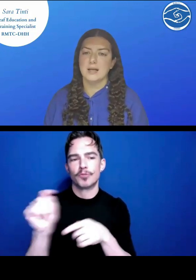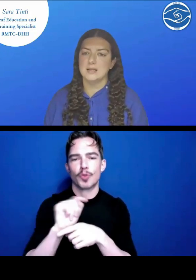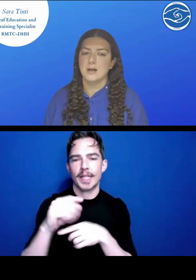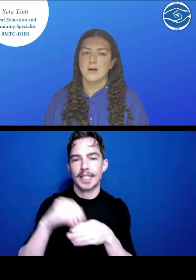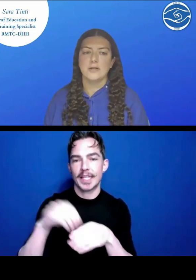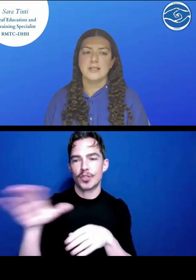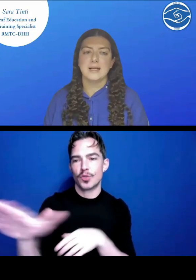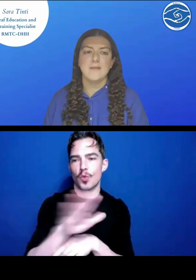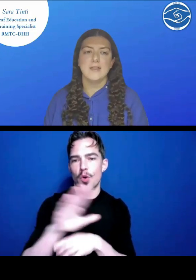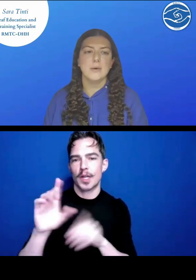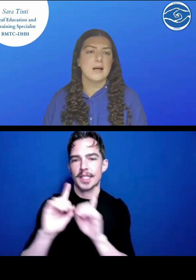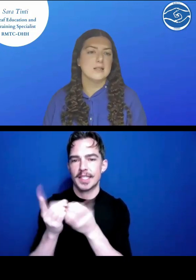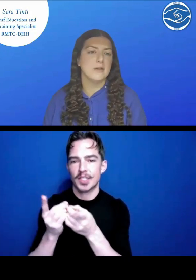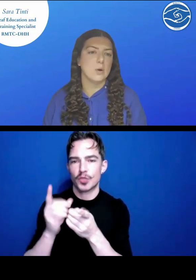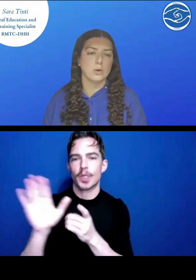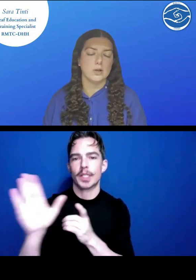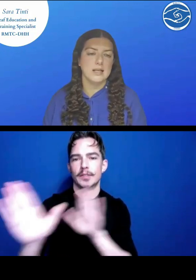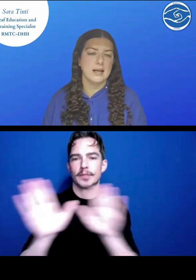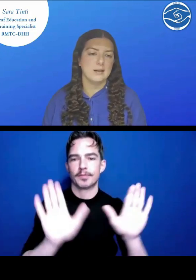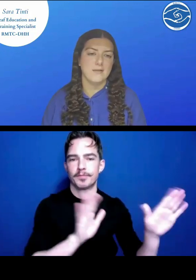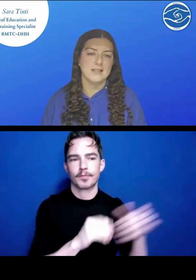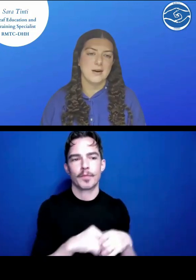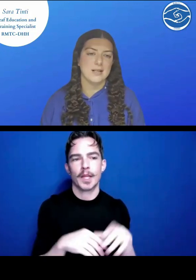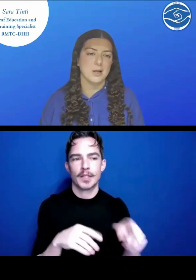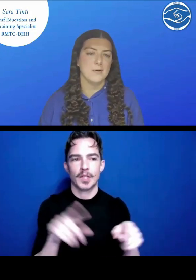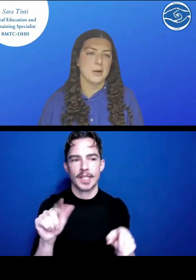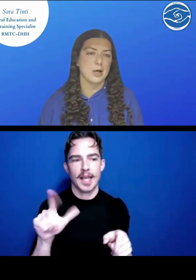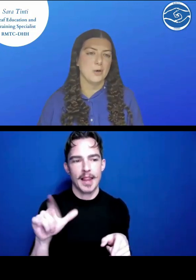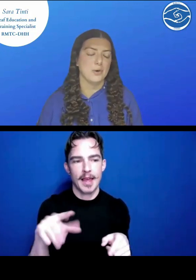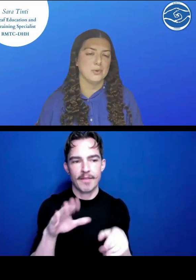So, that's for TA-Live!. And then we've got some even older TA-Live!s down here if you want to go